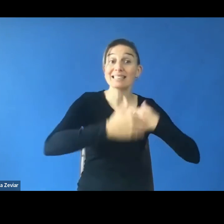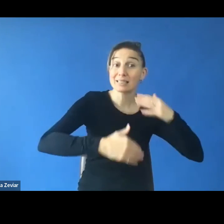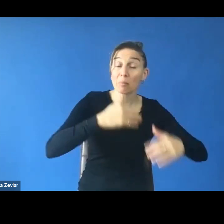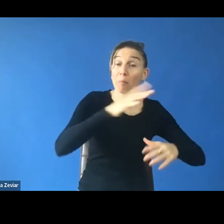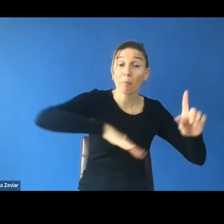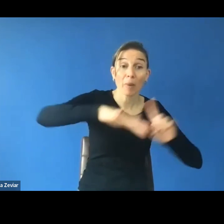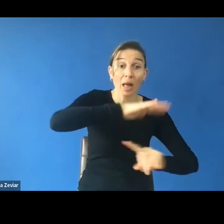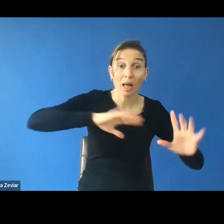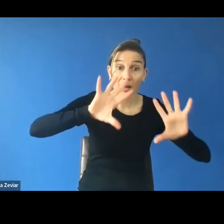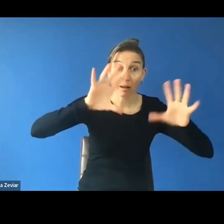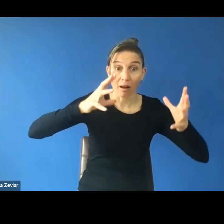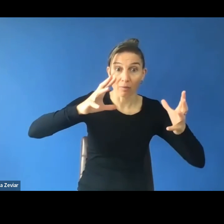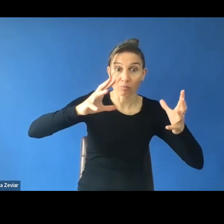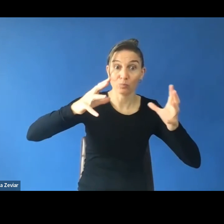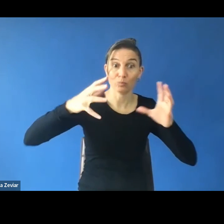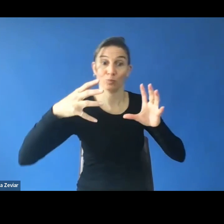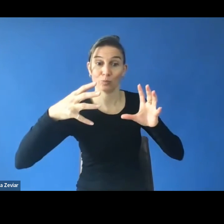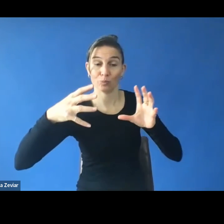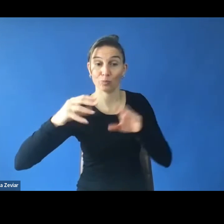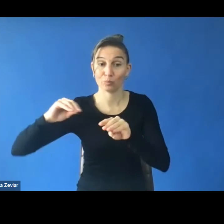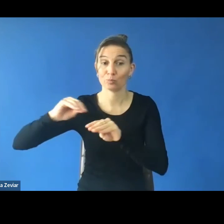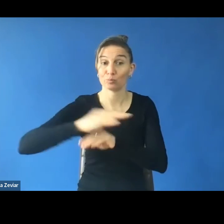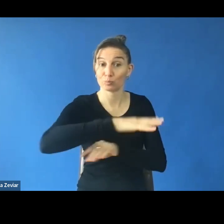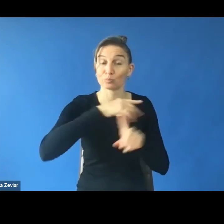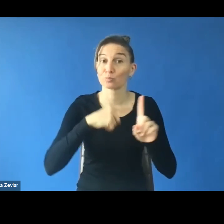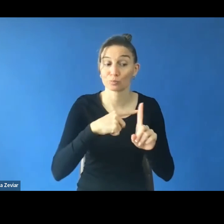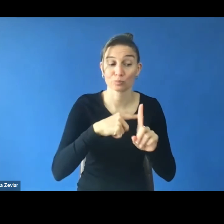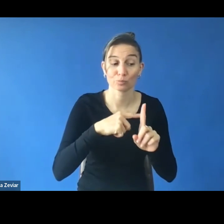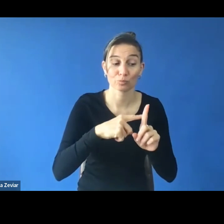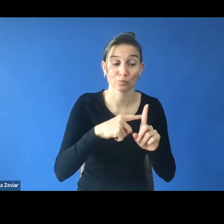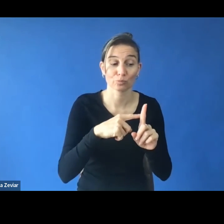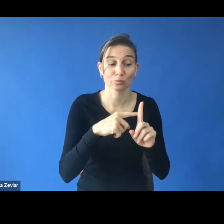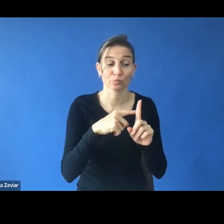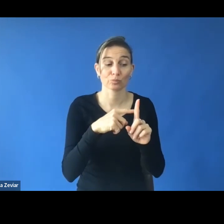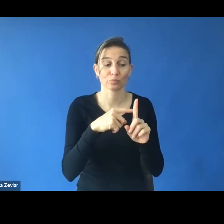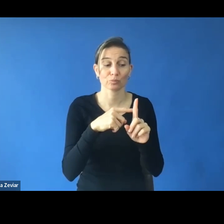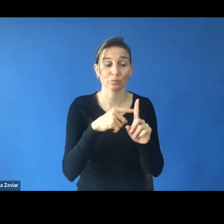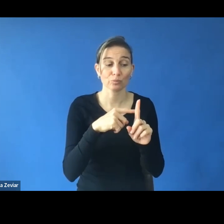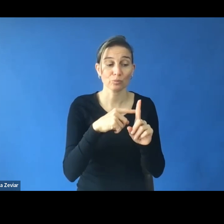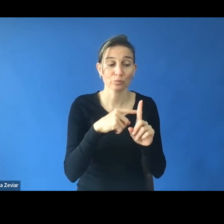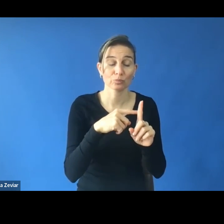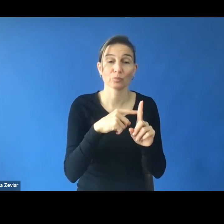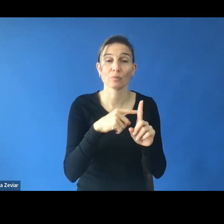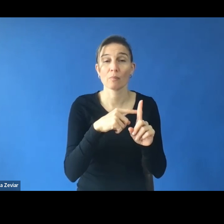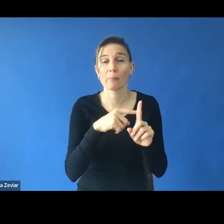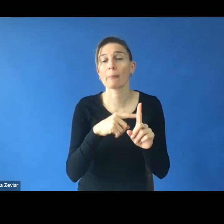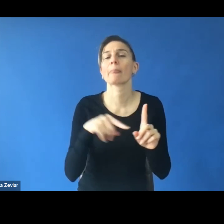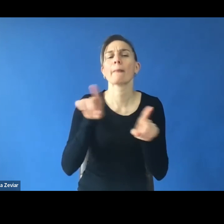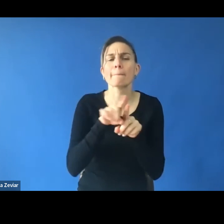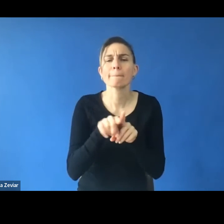It has influenced the systems and structures in the labour market, access to disaggregated data, inclusive policymaking